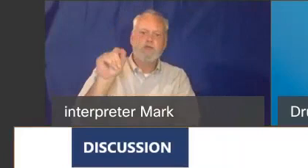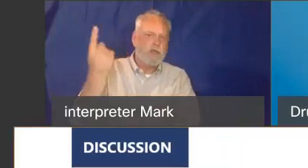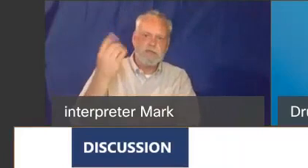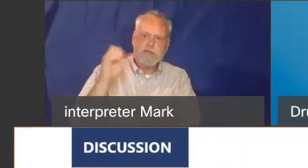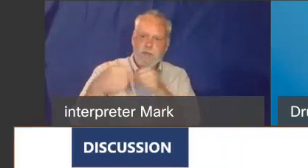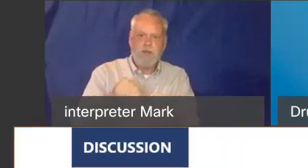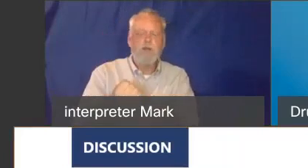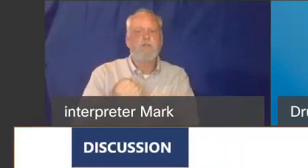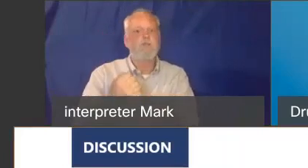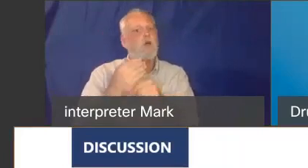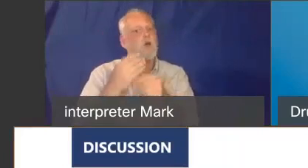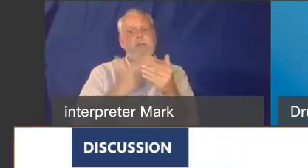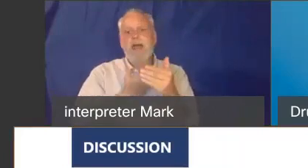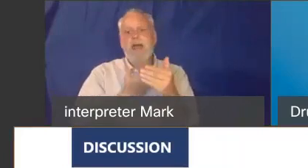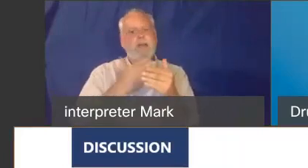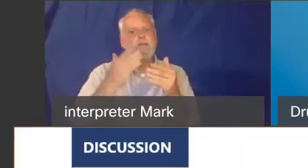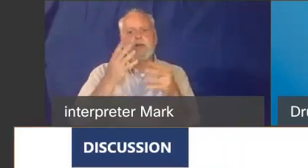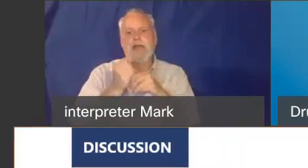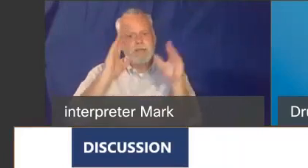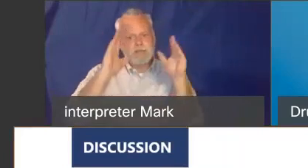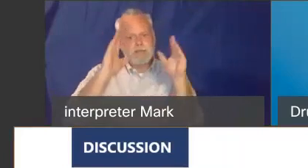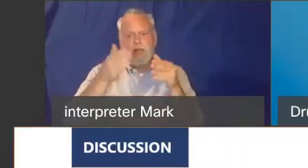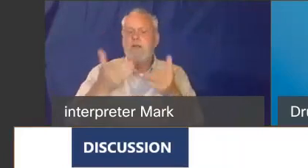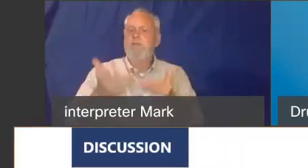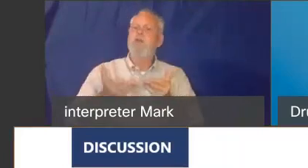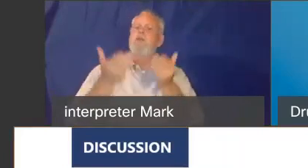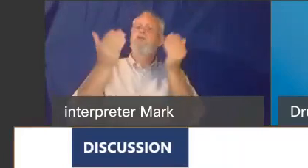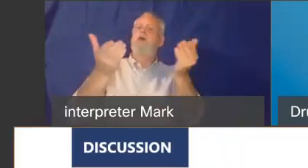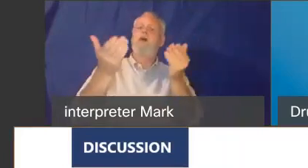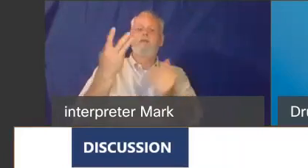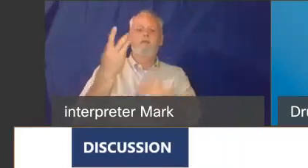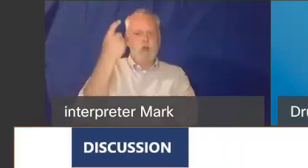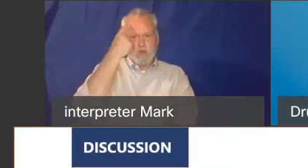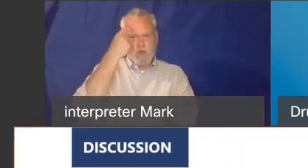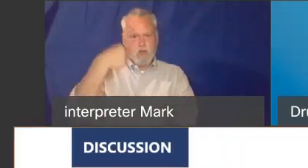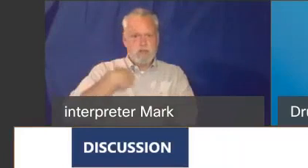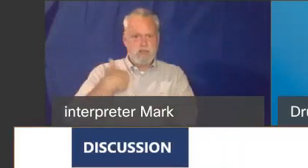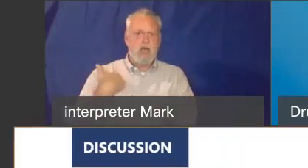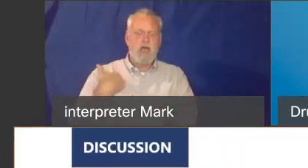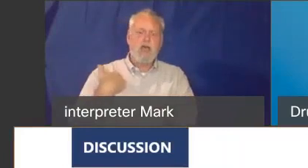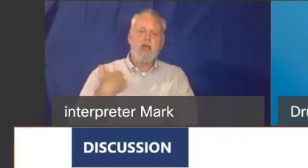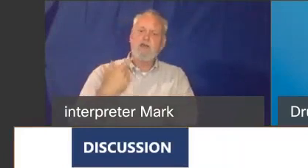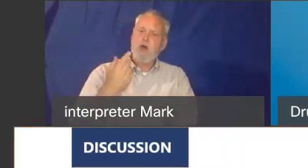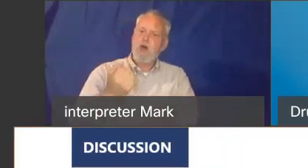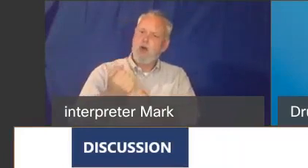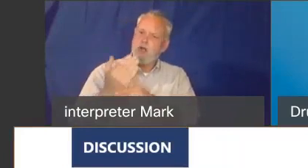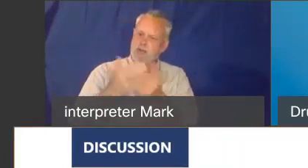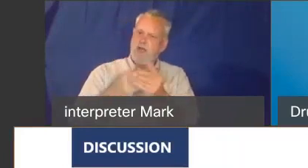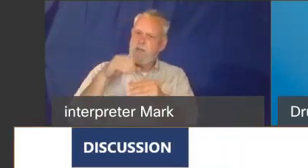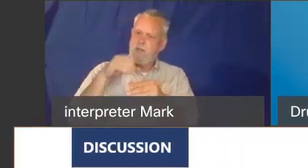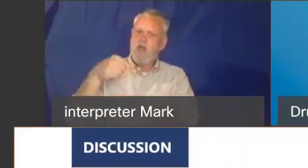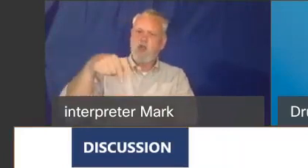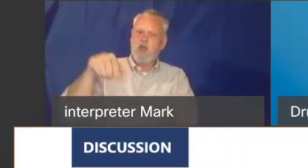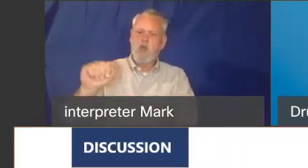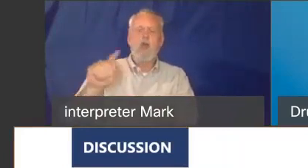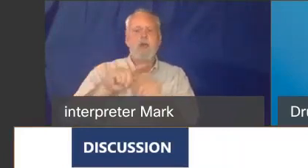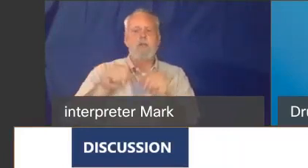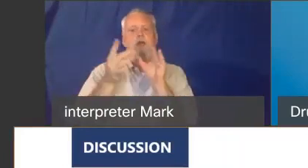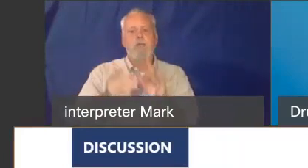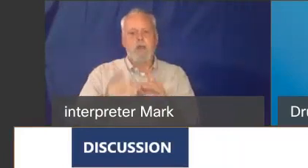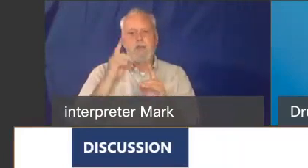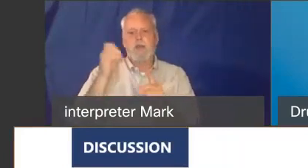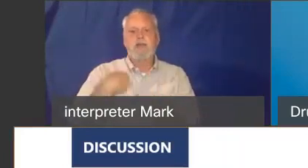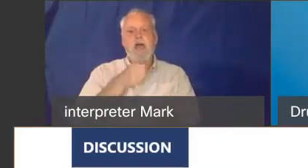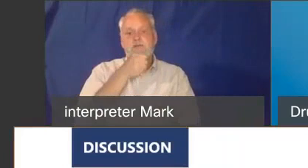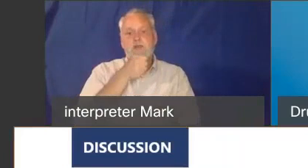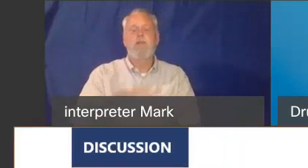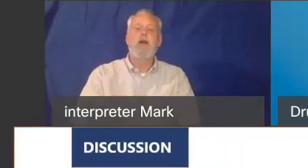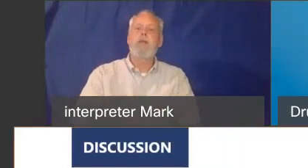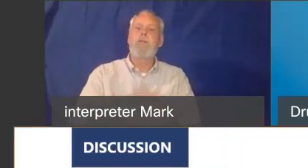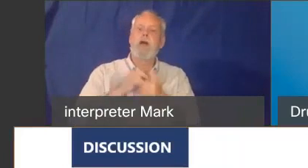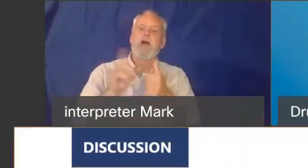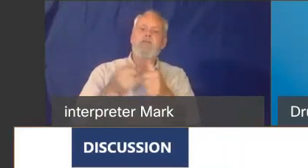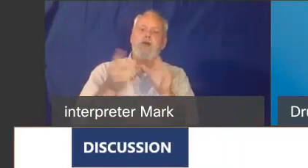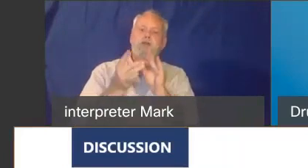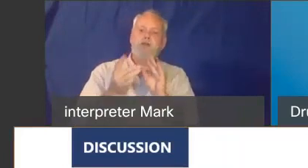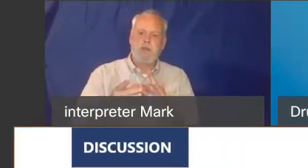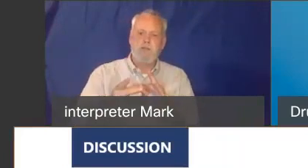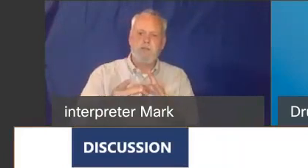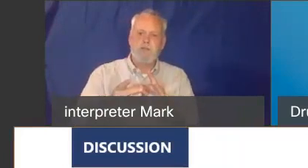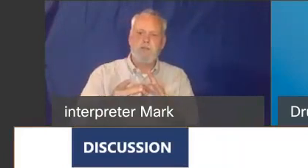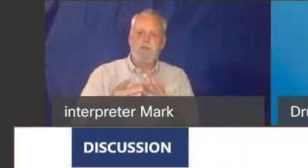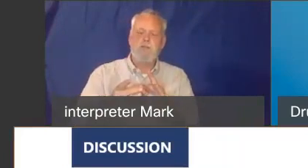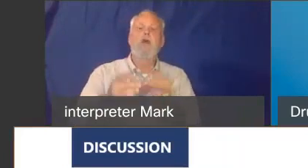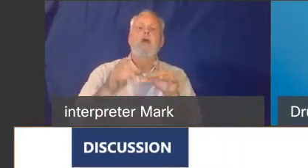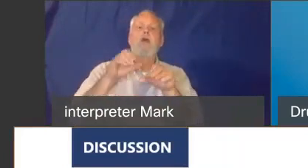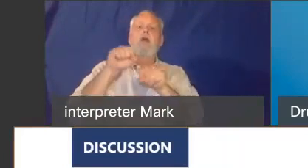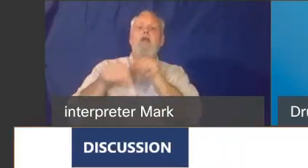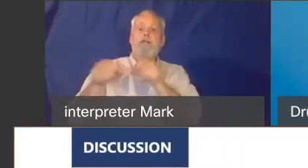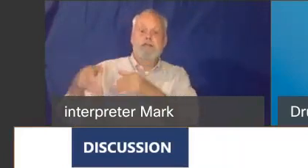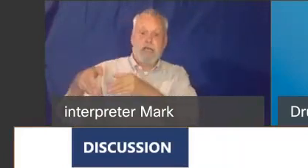Some attention, uh, I just wanted to raise a couple thoughts. I had, I, some of them in the Q and a, but I'll just kind of mentioned them since I've got got the Mike. My, my 1st comment really is the cycle track is gonna be wonderful, but there are days where.